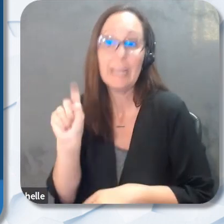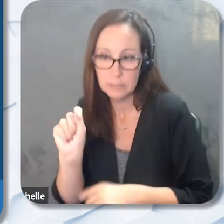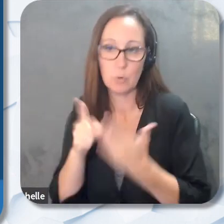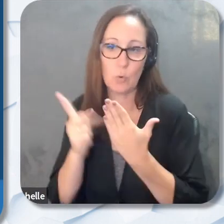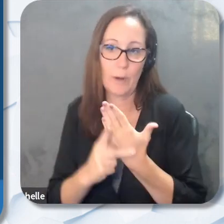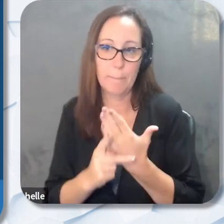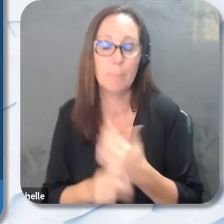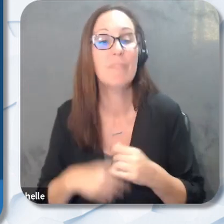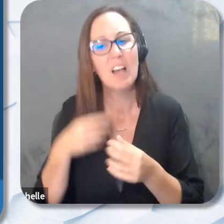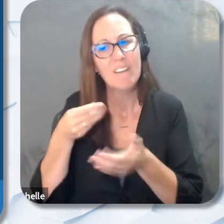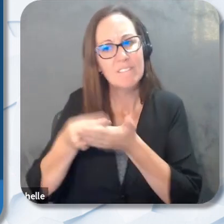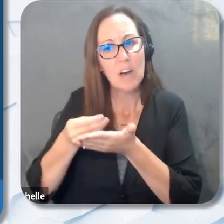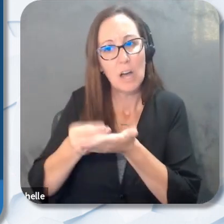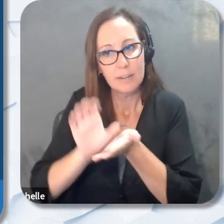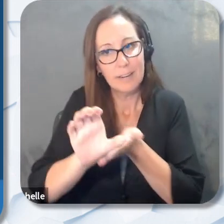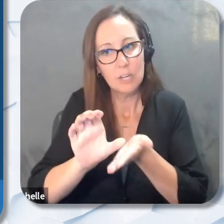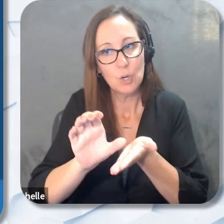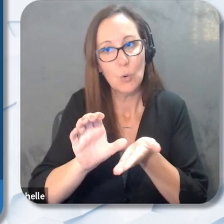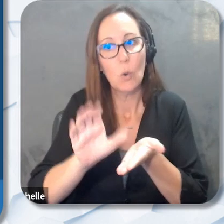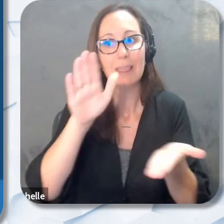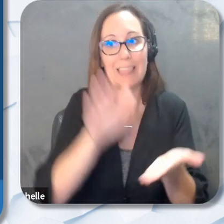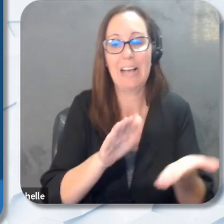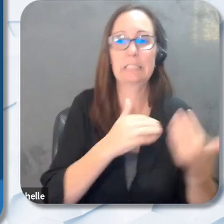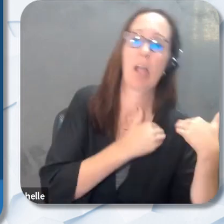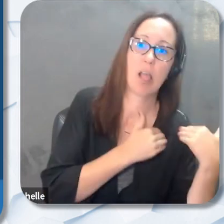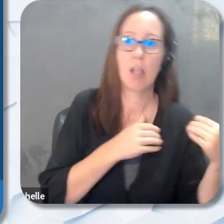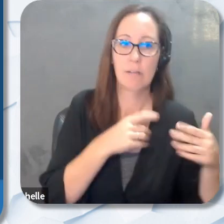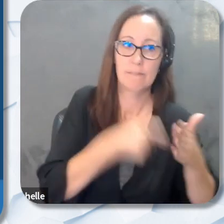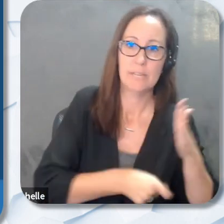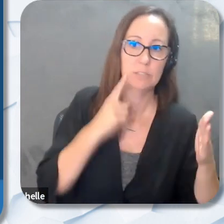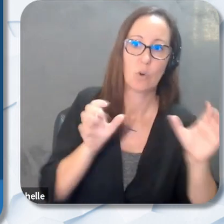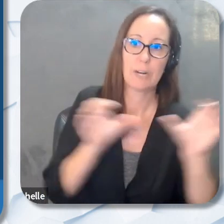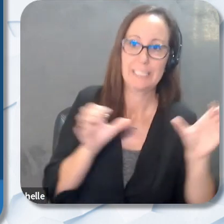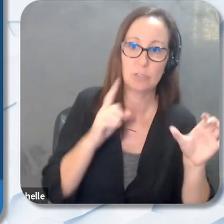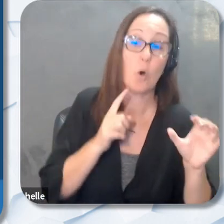funding to relieve the burden of credentialing fees on prospective teachers and additional